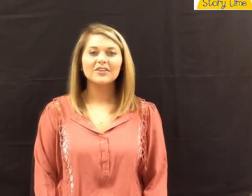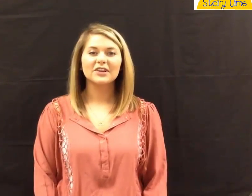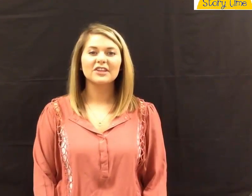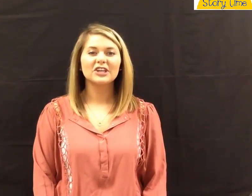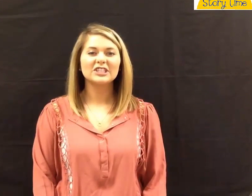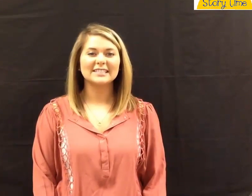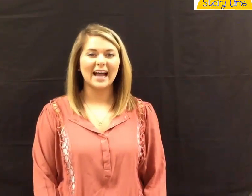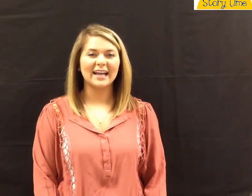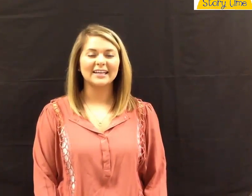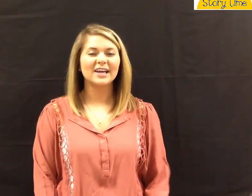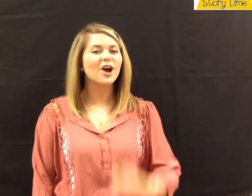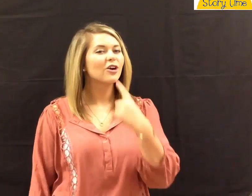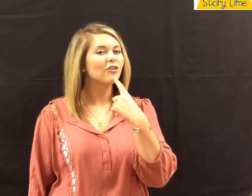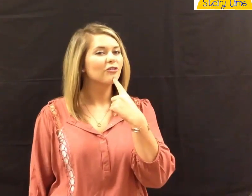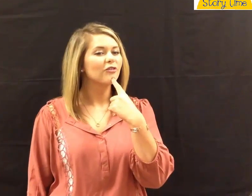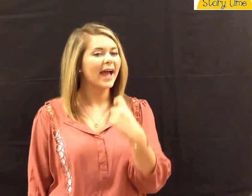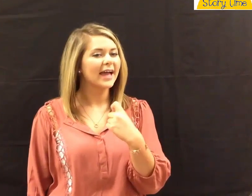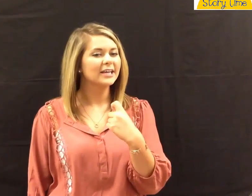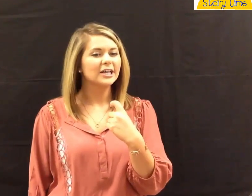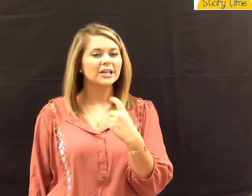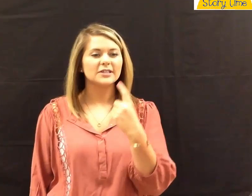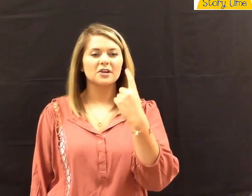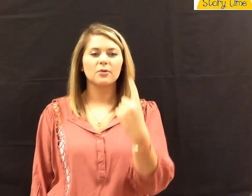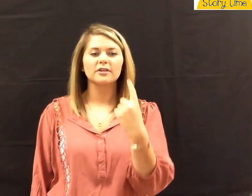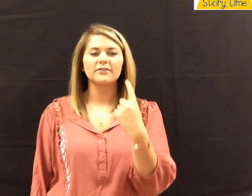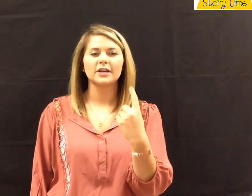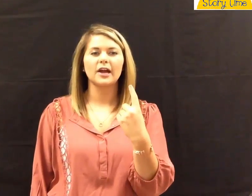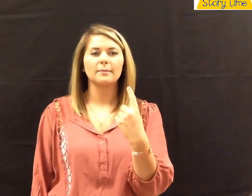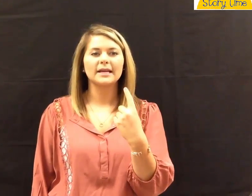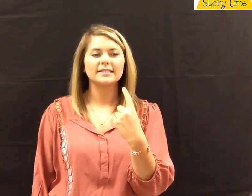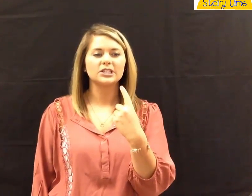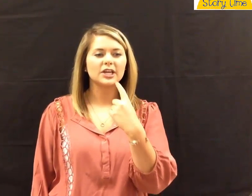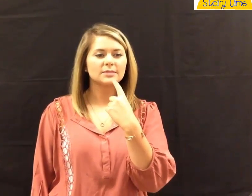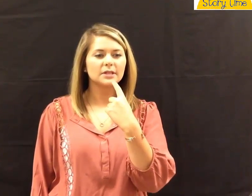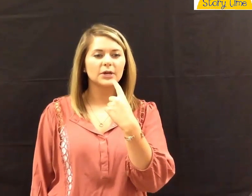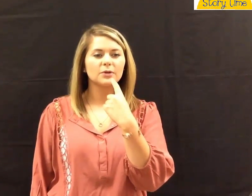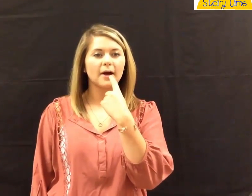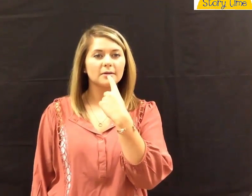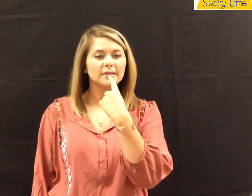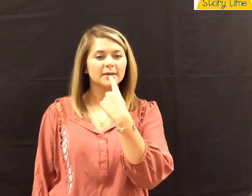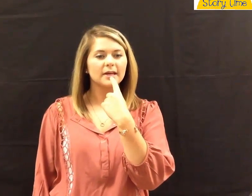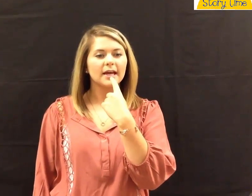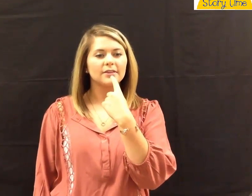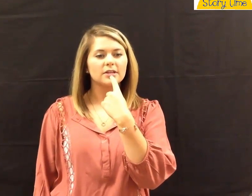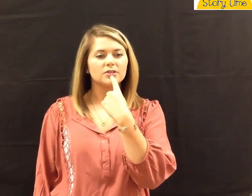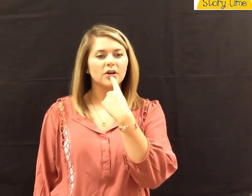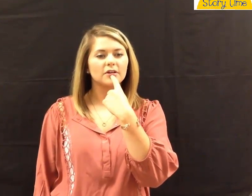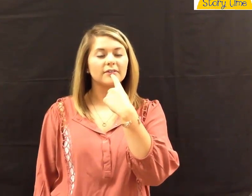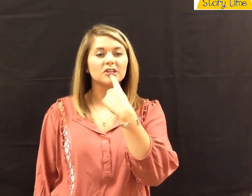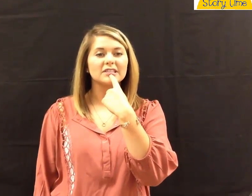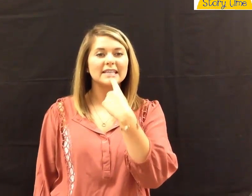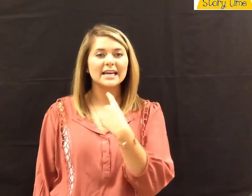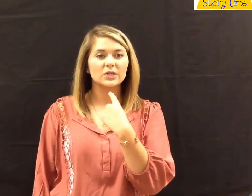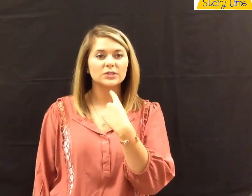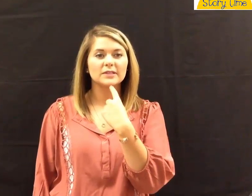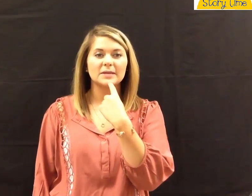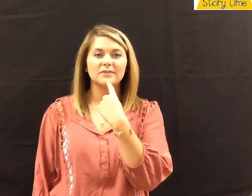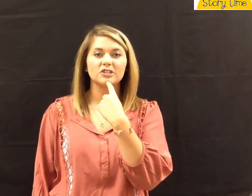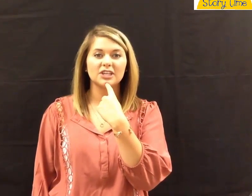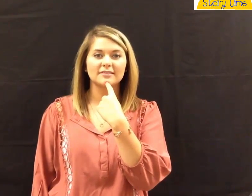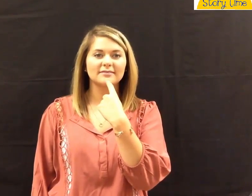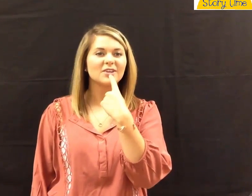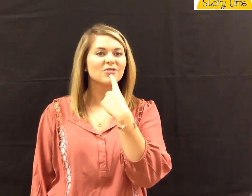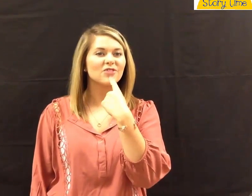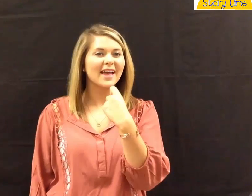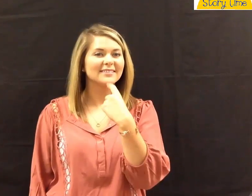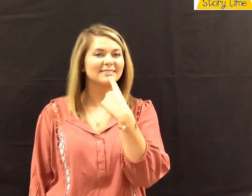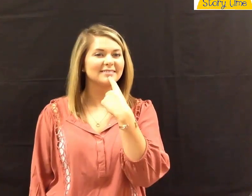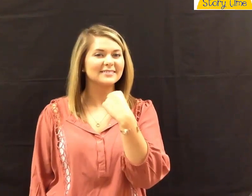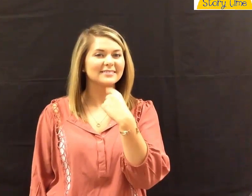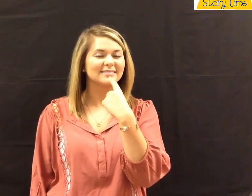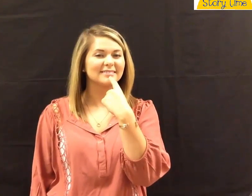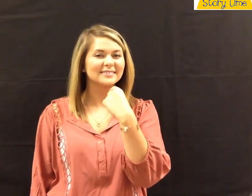For the third sign, "red," take your pointer finger, place it just below your bottom lip, then draw the finger down to the tip of the chin. "Red."